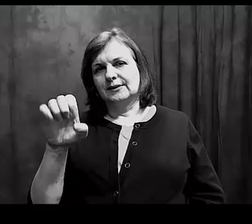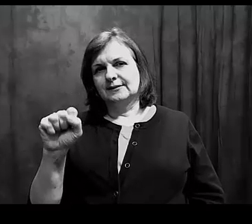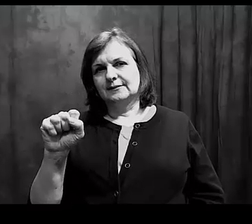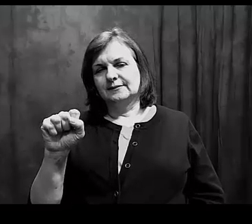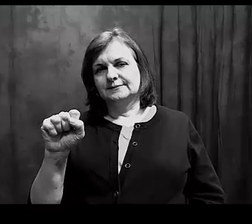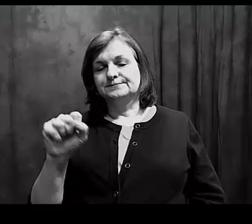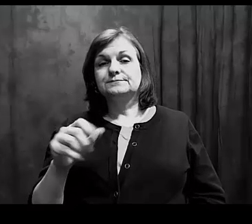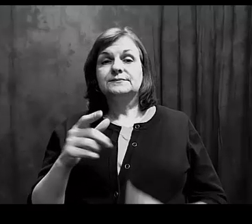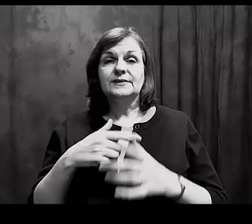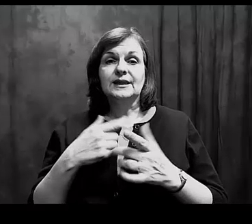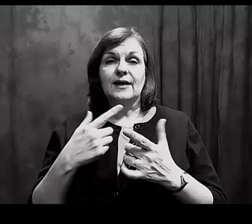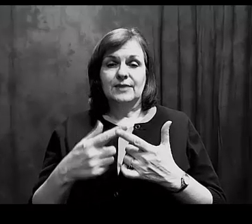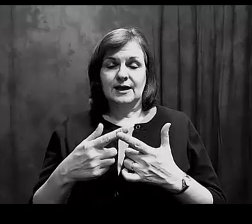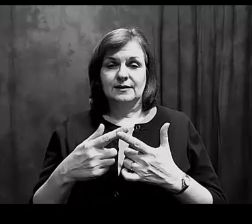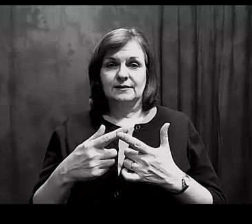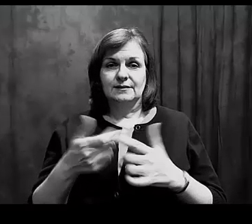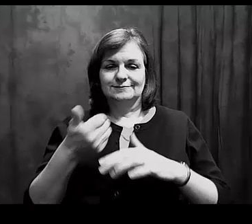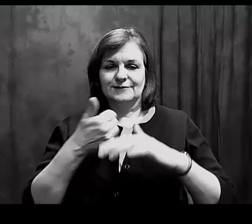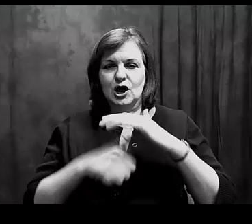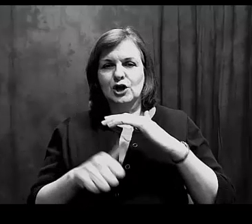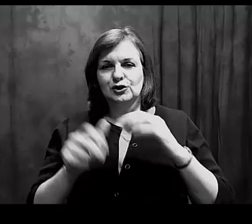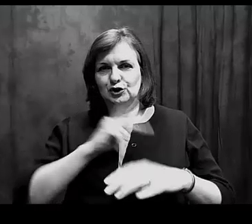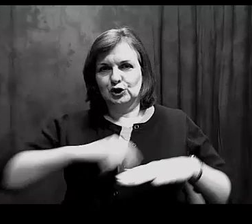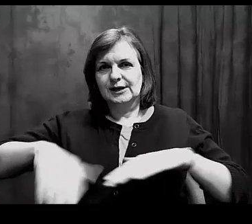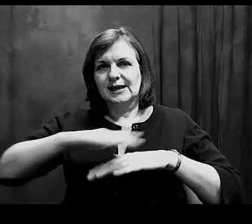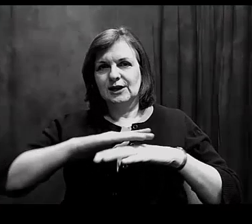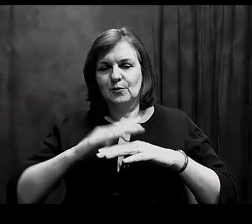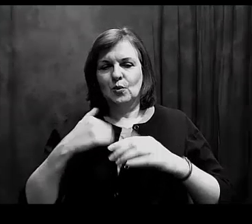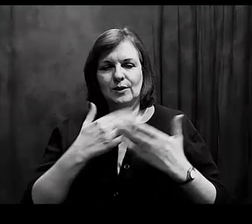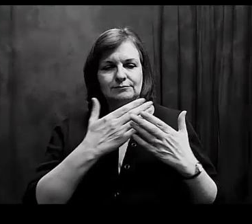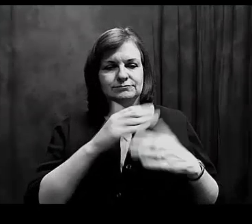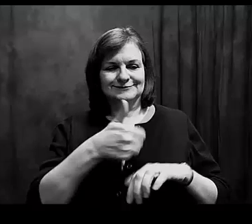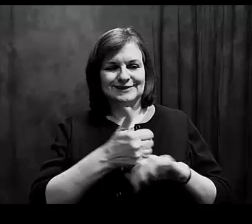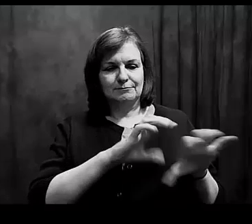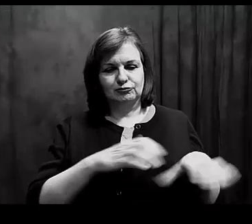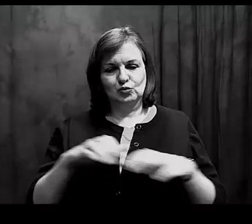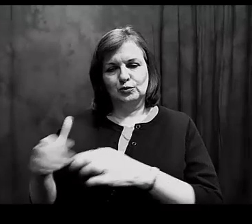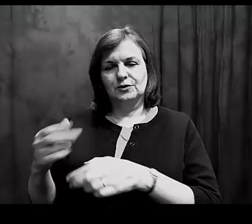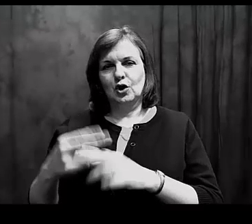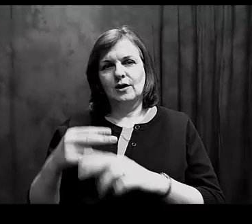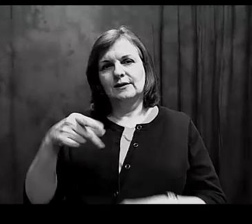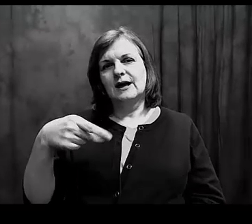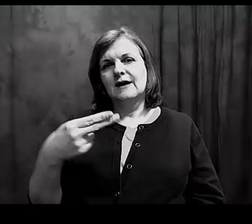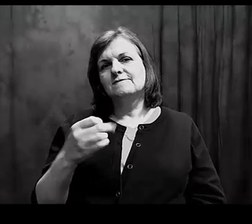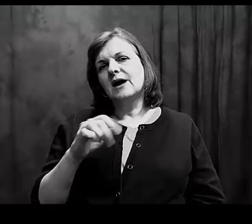you remember what domain we are working in??